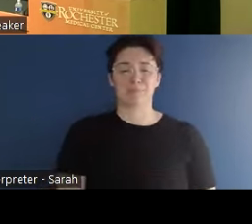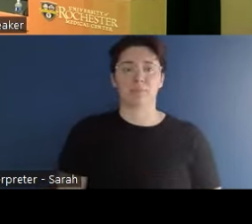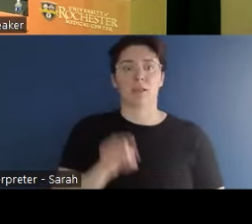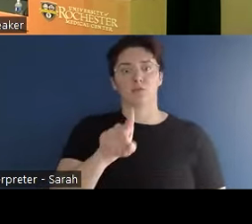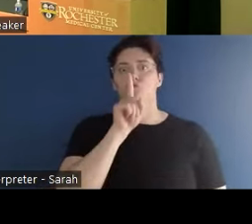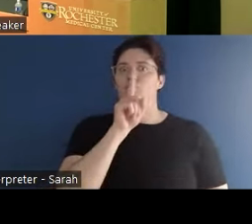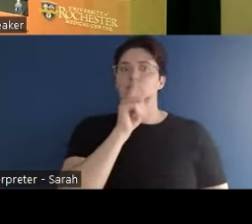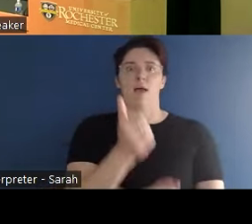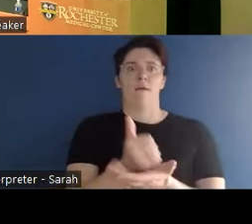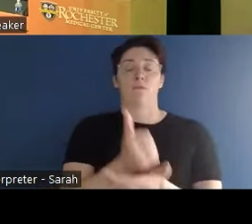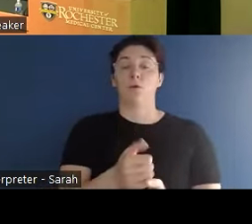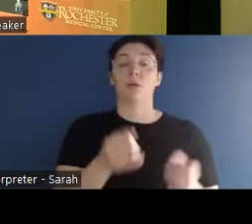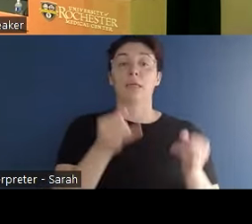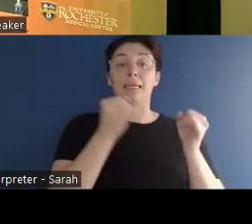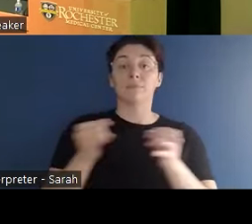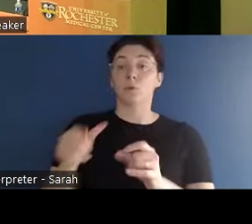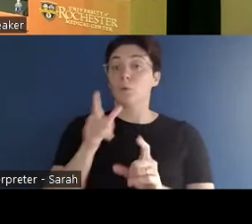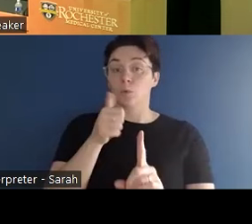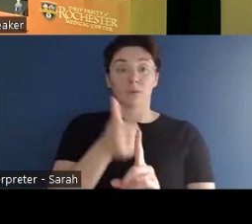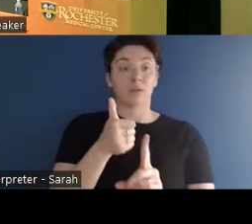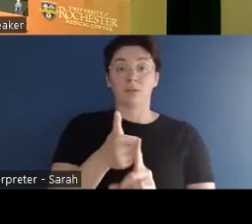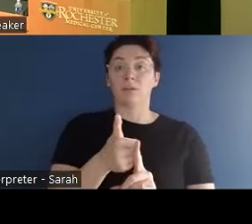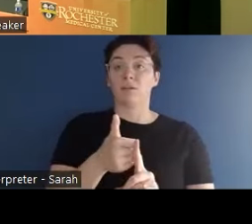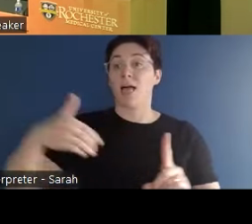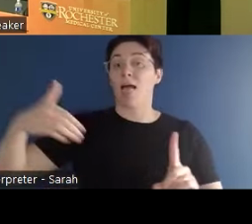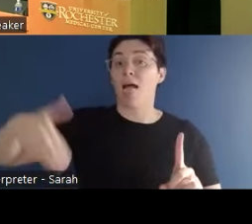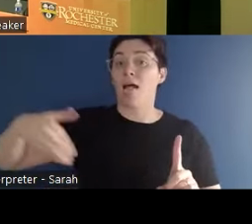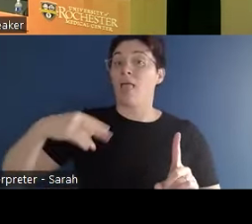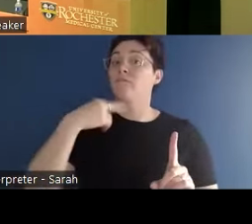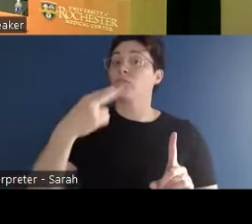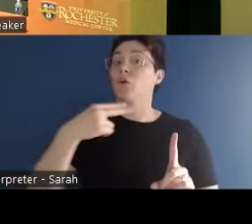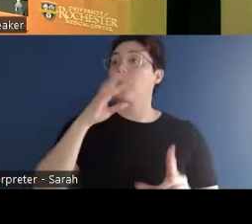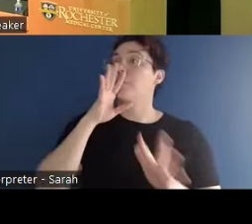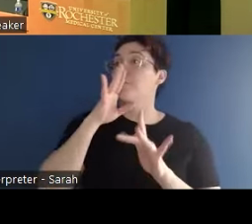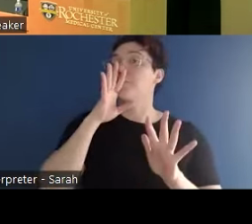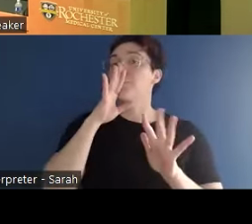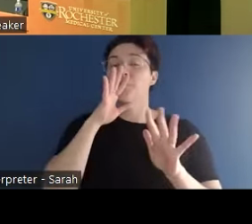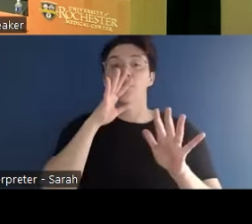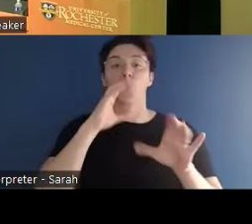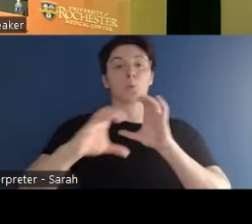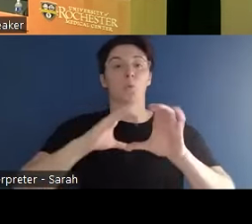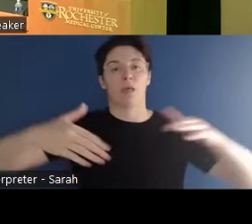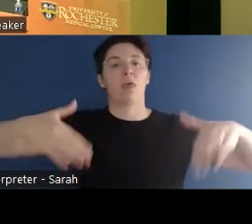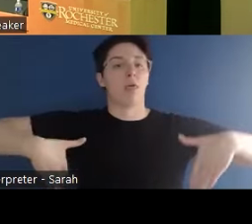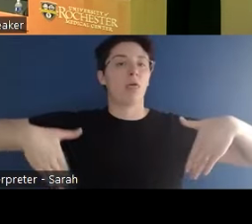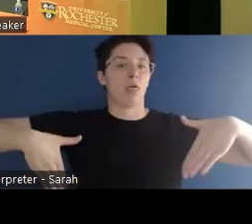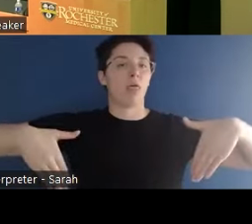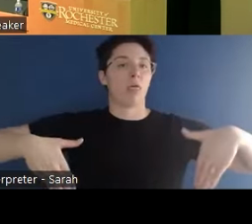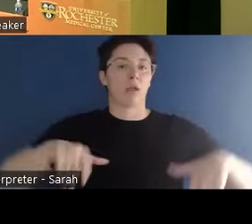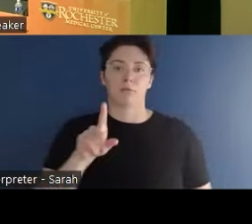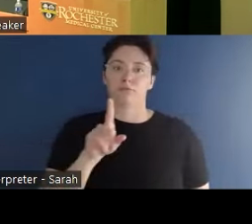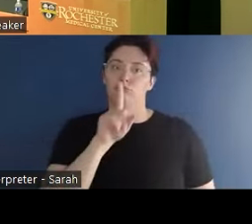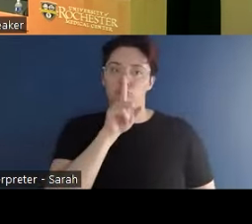for those individuals who are not yet using verbal language to communicate could also be very helpful